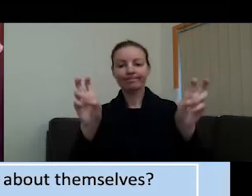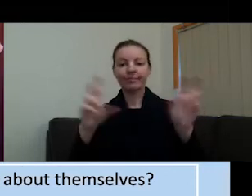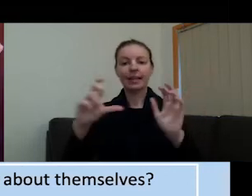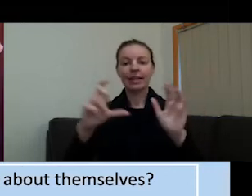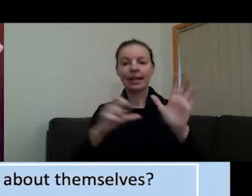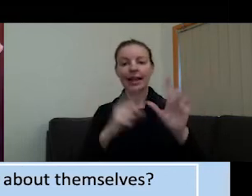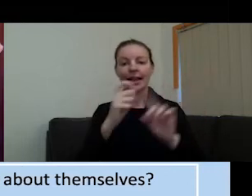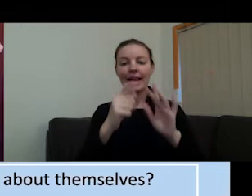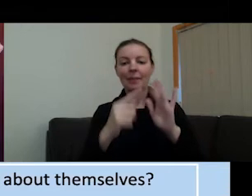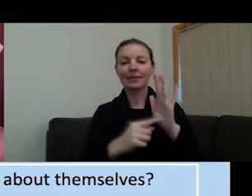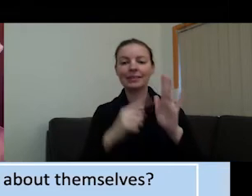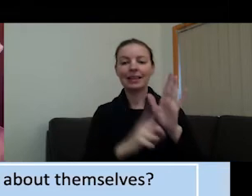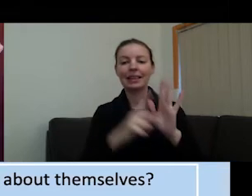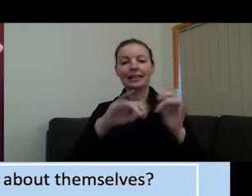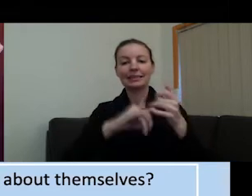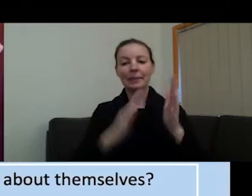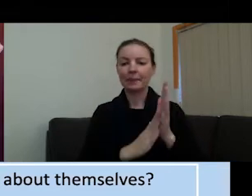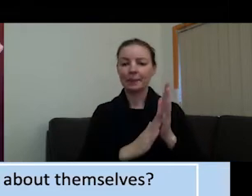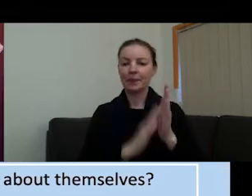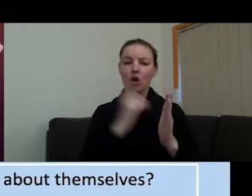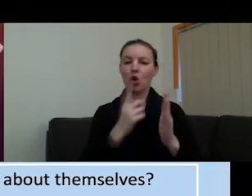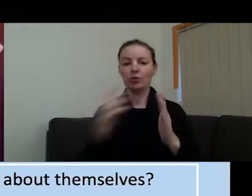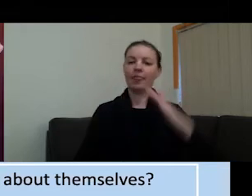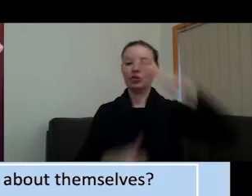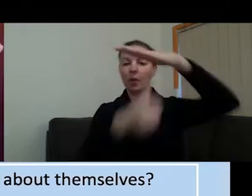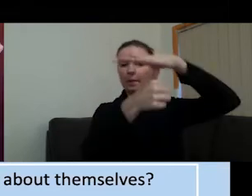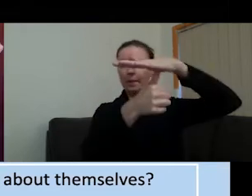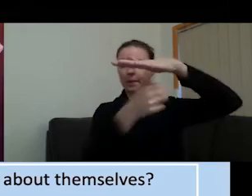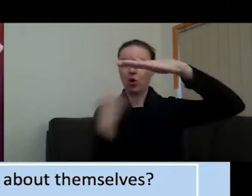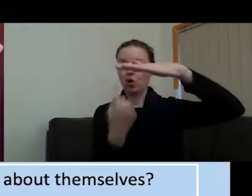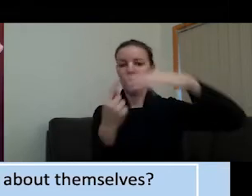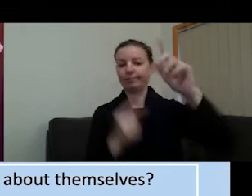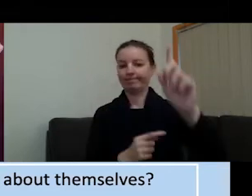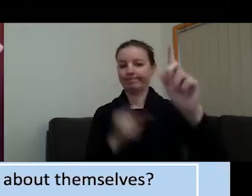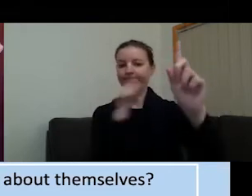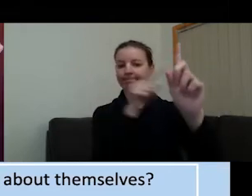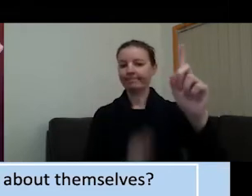hierarchy, who is at the top? And people would afternoon say, "Oh,